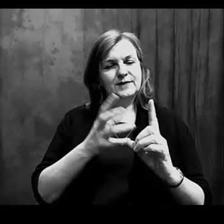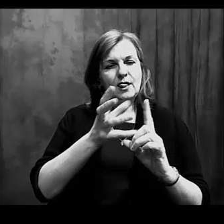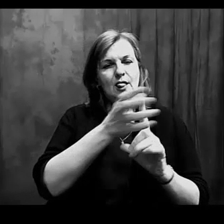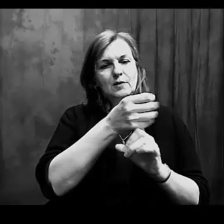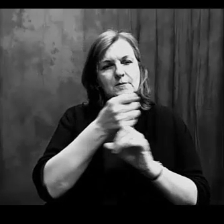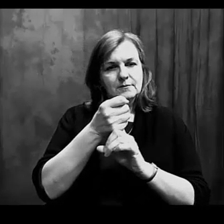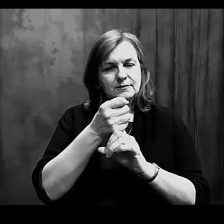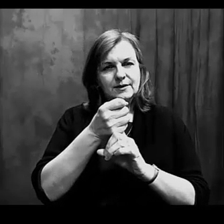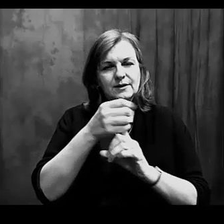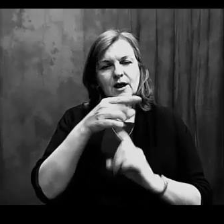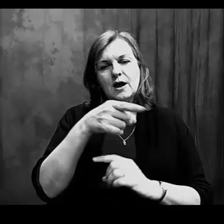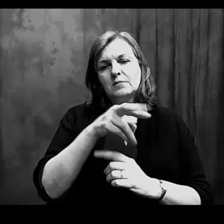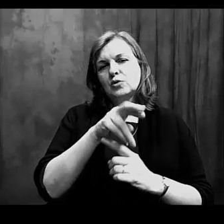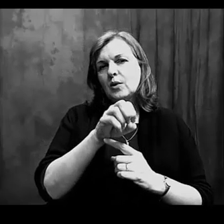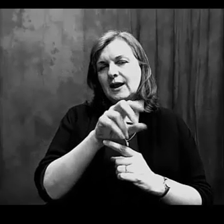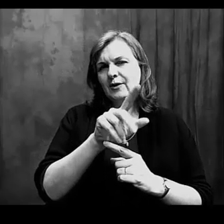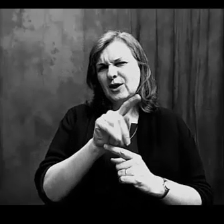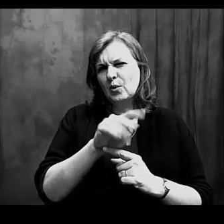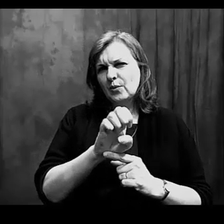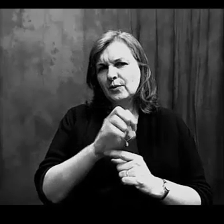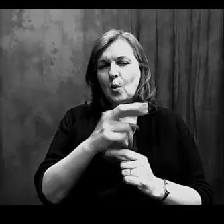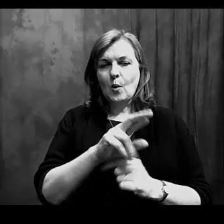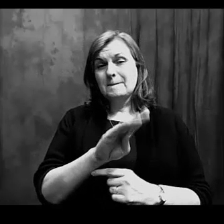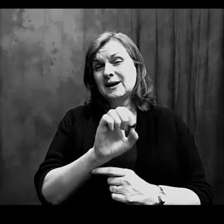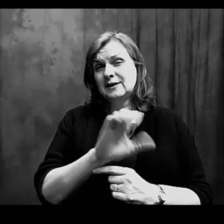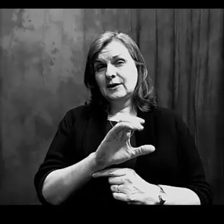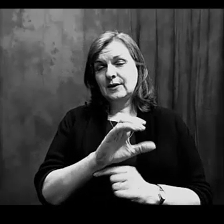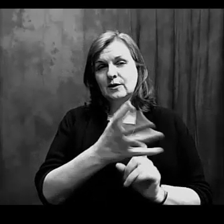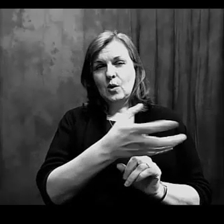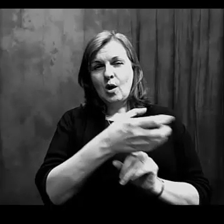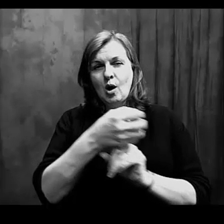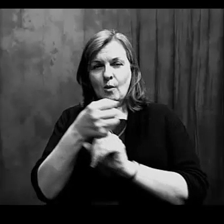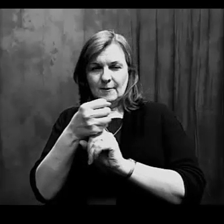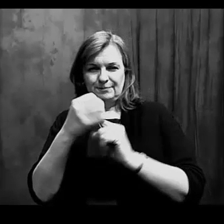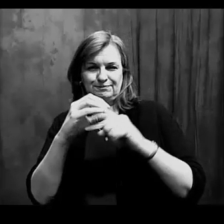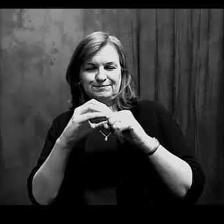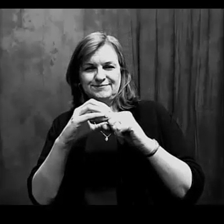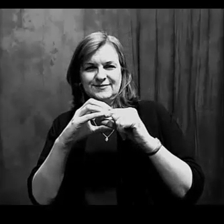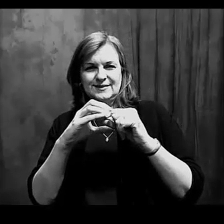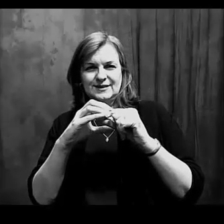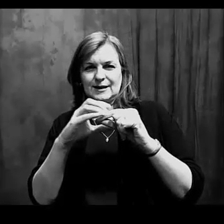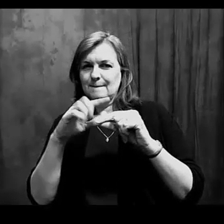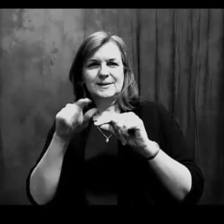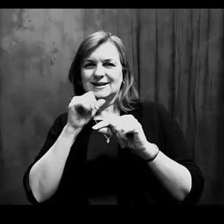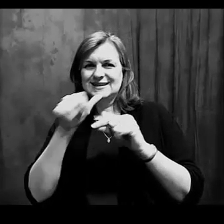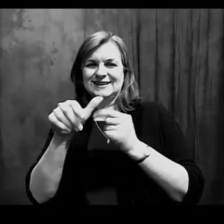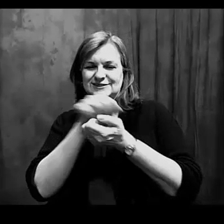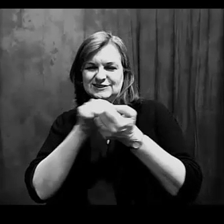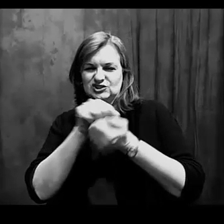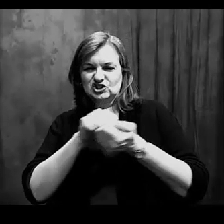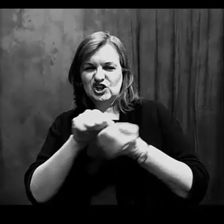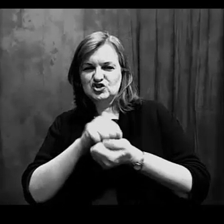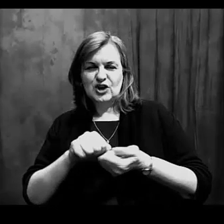a prokaryote or bacteria and that in that ingestion actually didn't